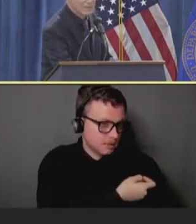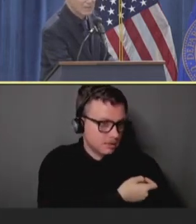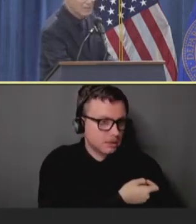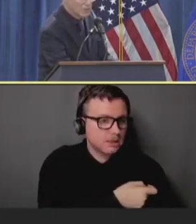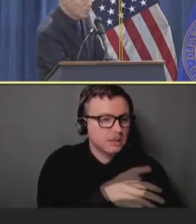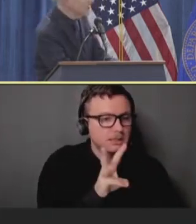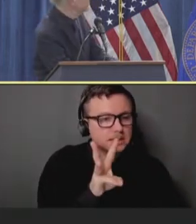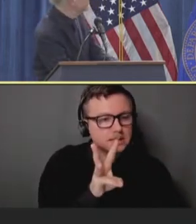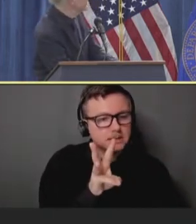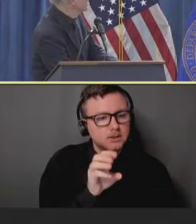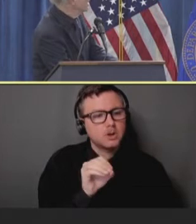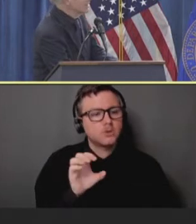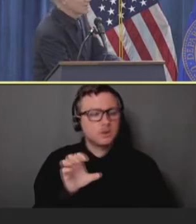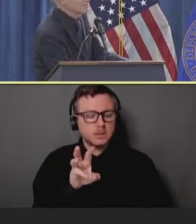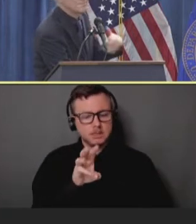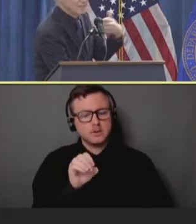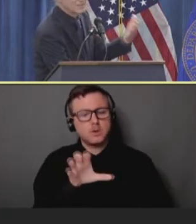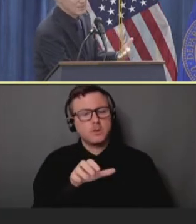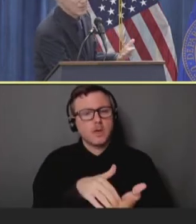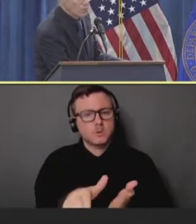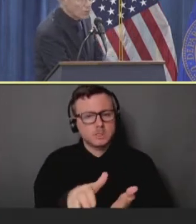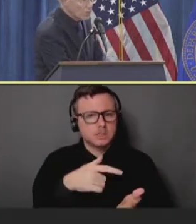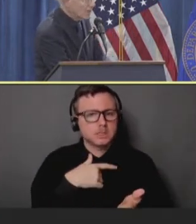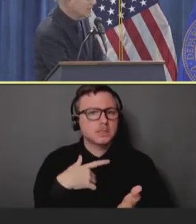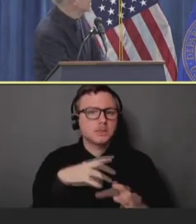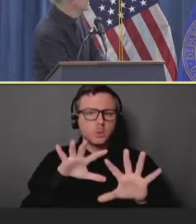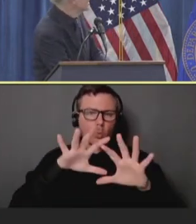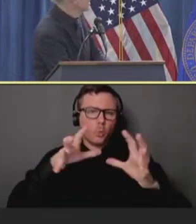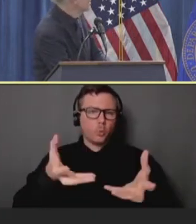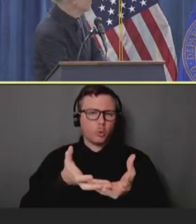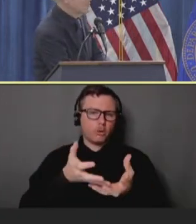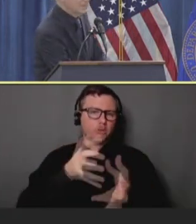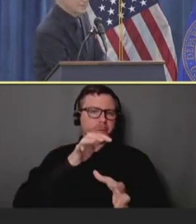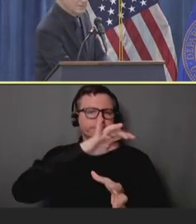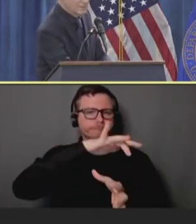globally, basically worldwide.